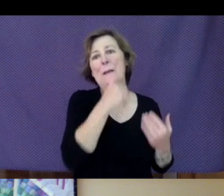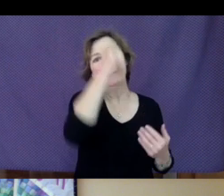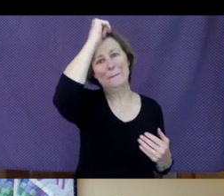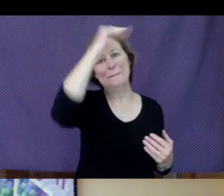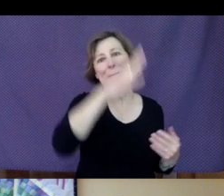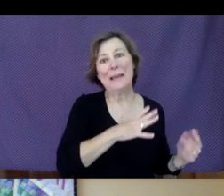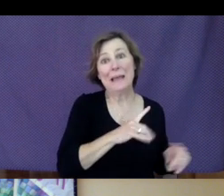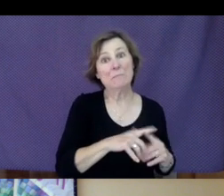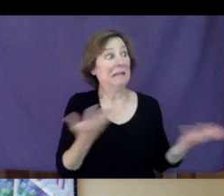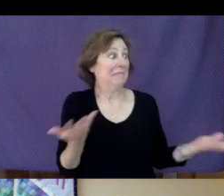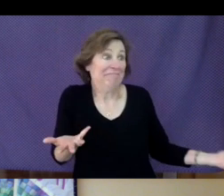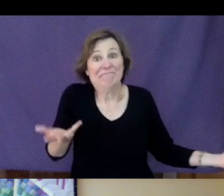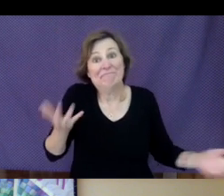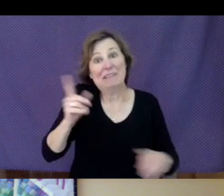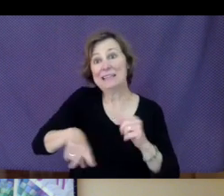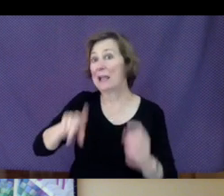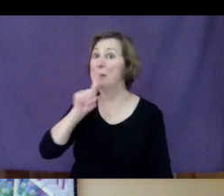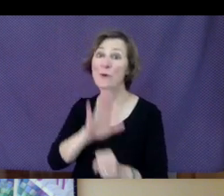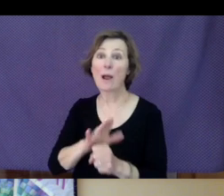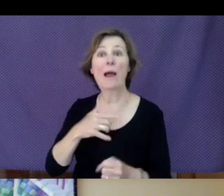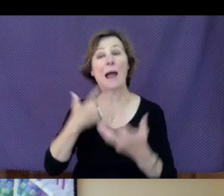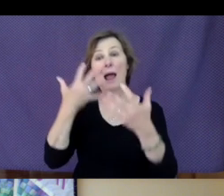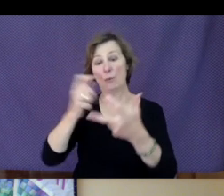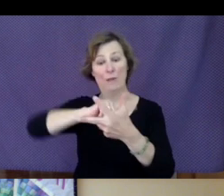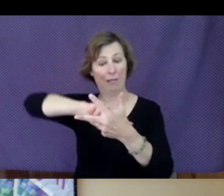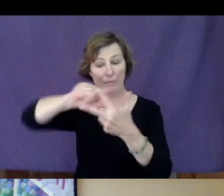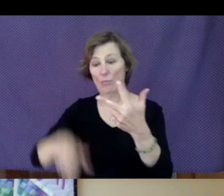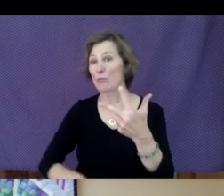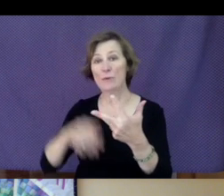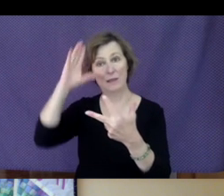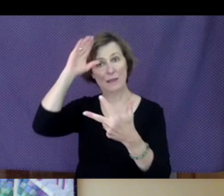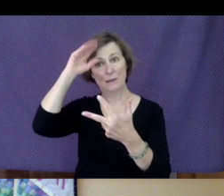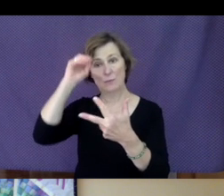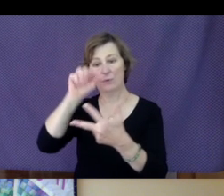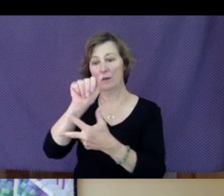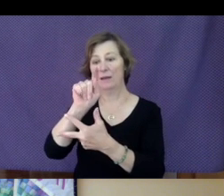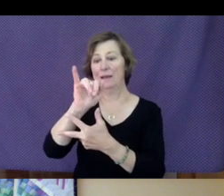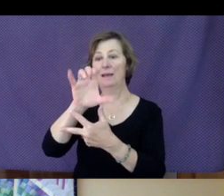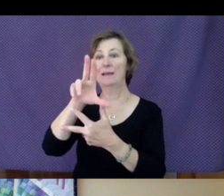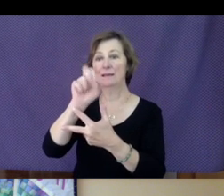I want Atticus, Remington and Oliver to know how much they are loved